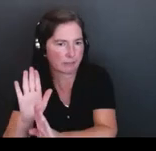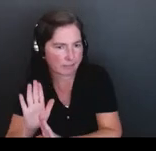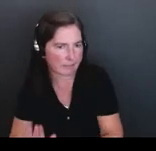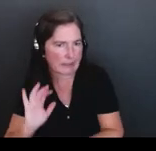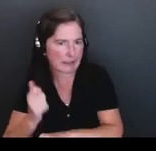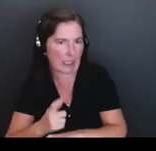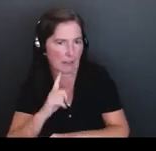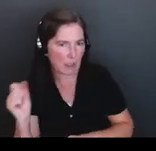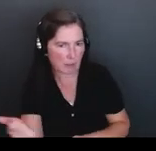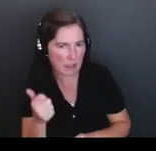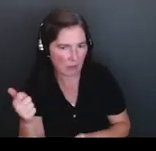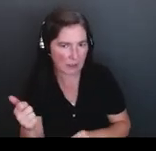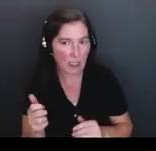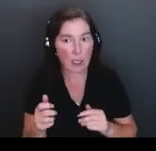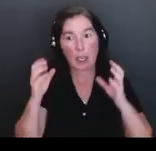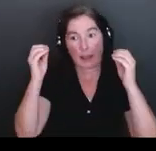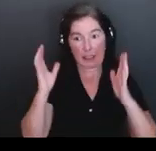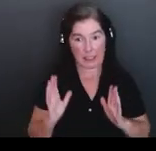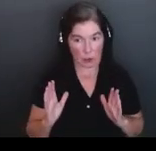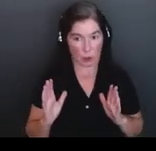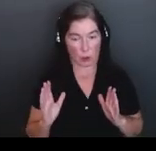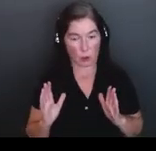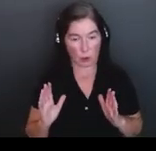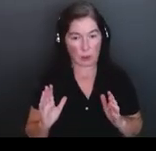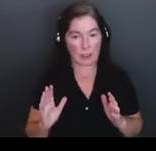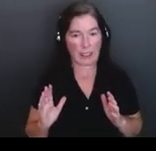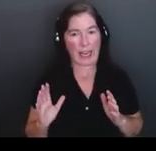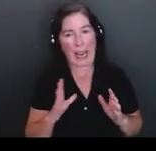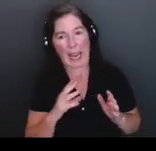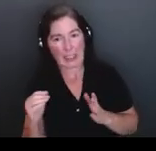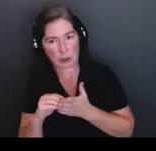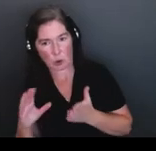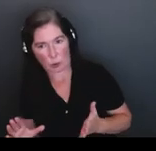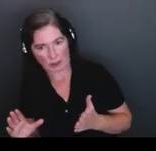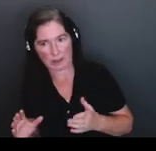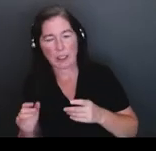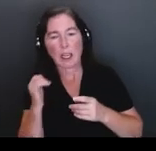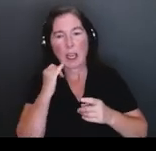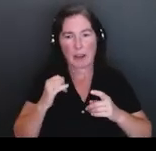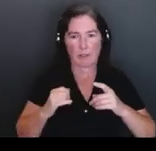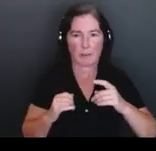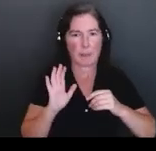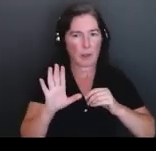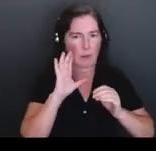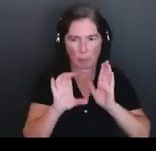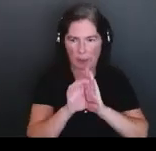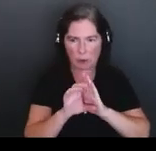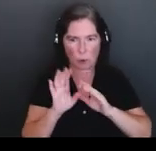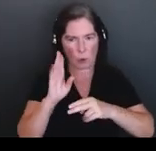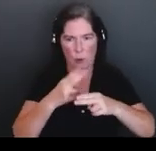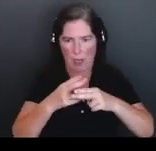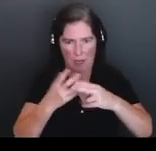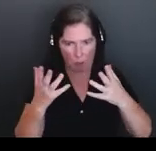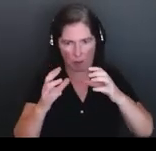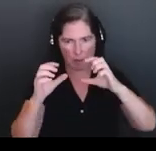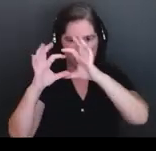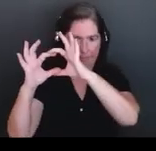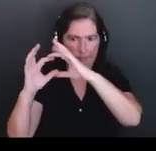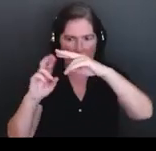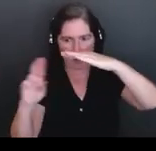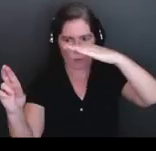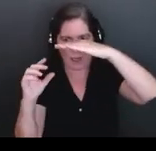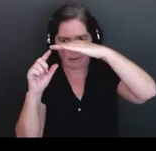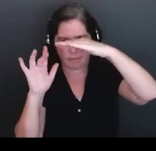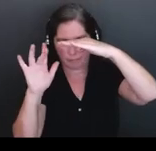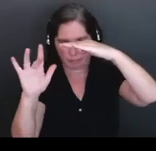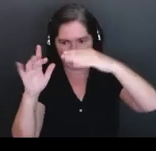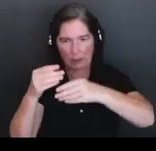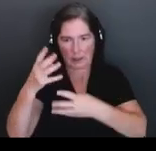A lot of that will depend on what their notification settings are.